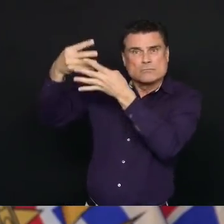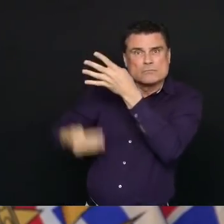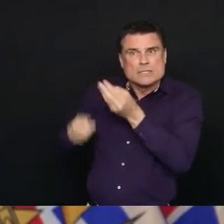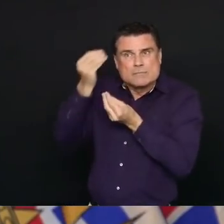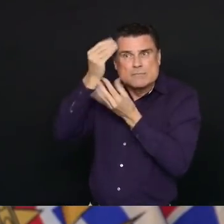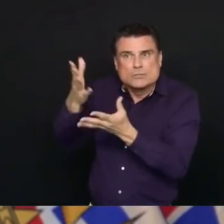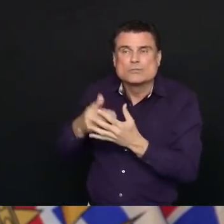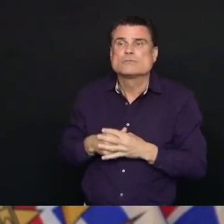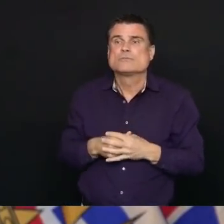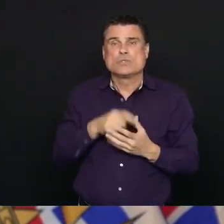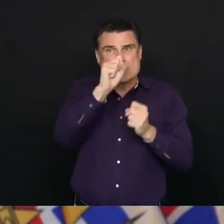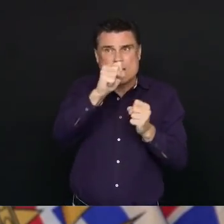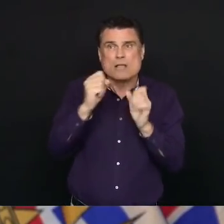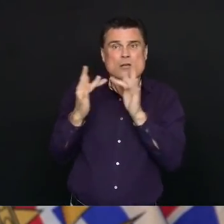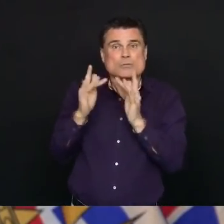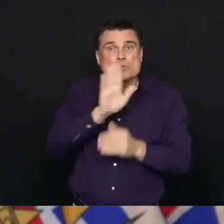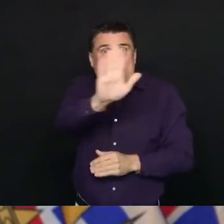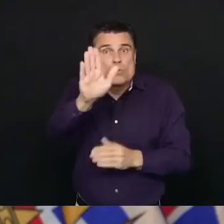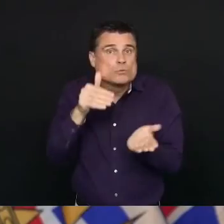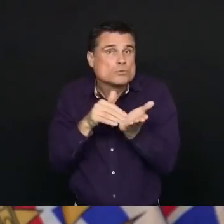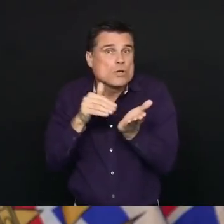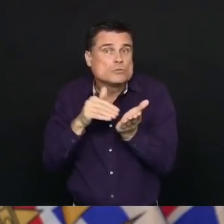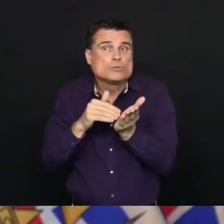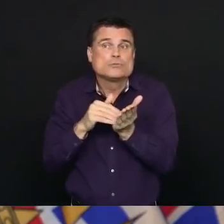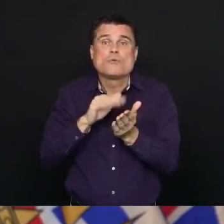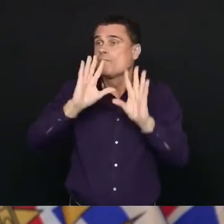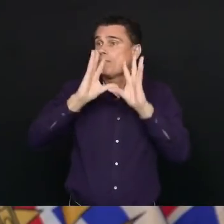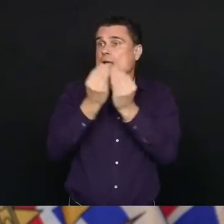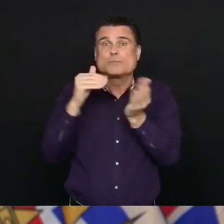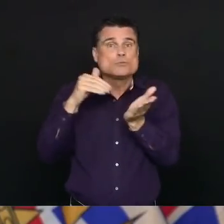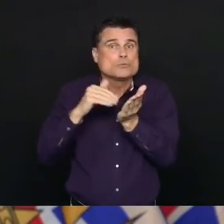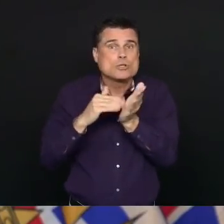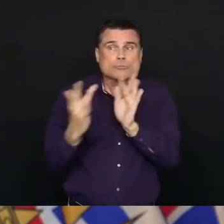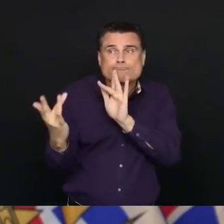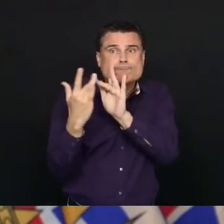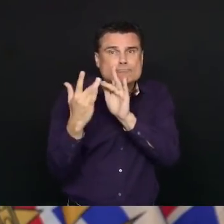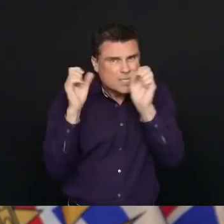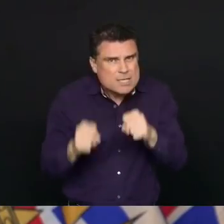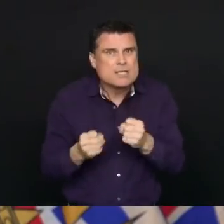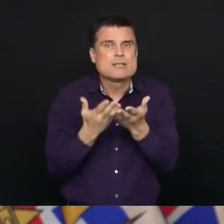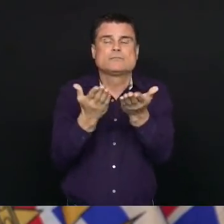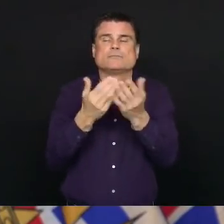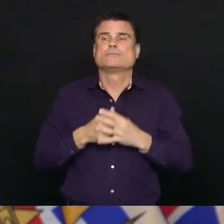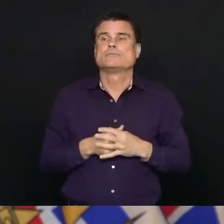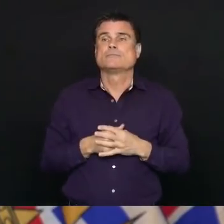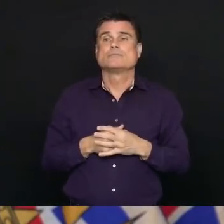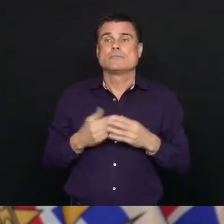and need extra help. Please reach out. We talked earlier this week about a number of websites.